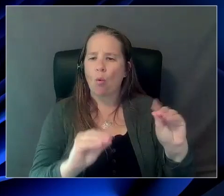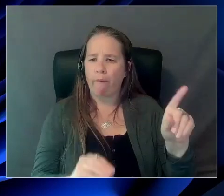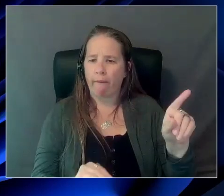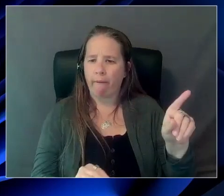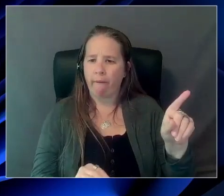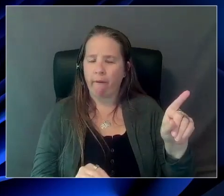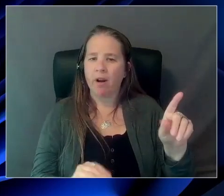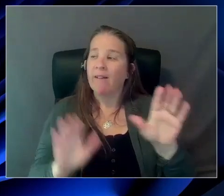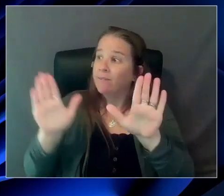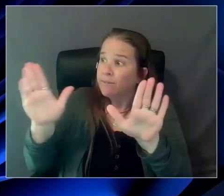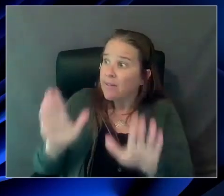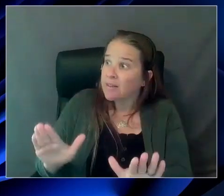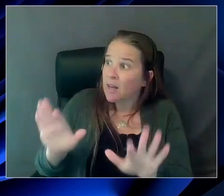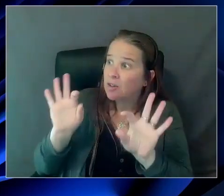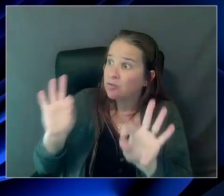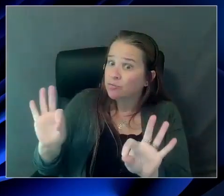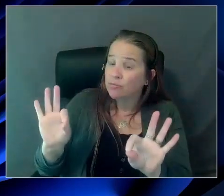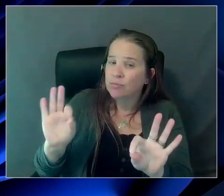Fantastic, I'm gonna make myself